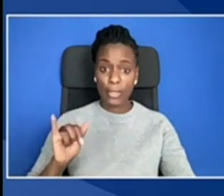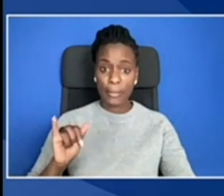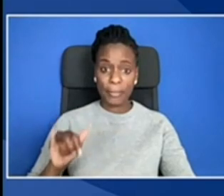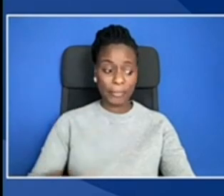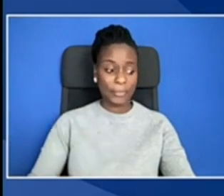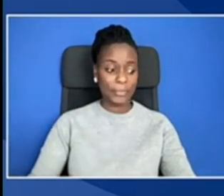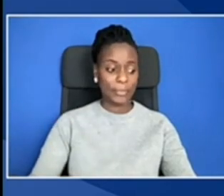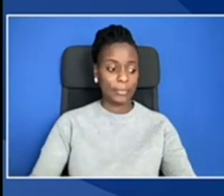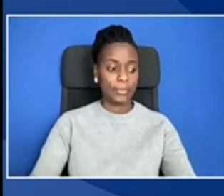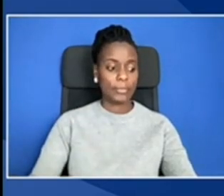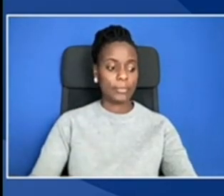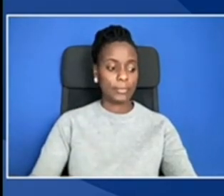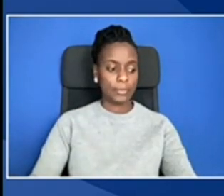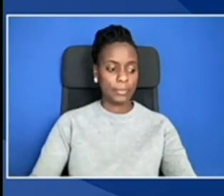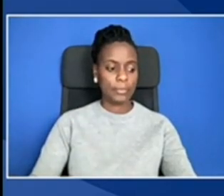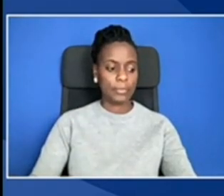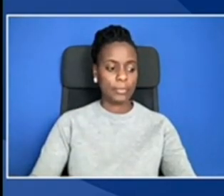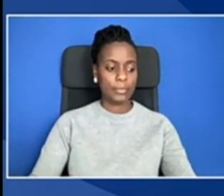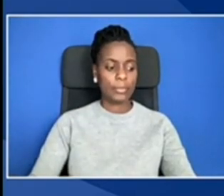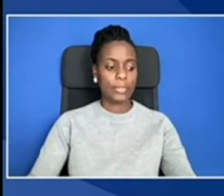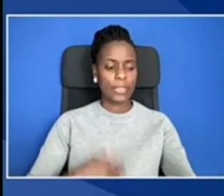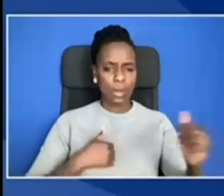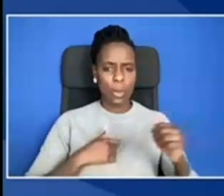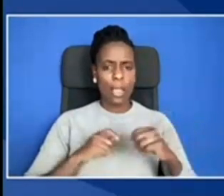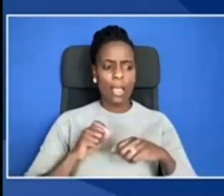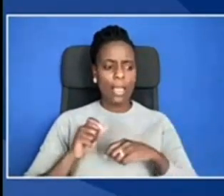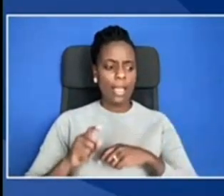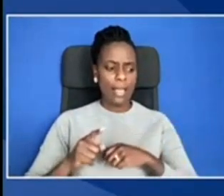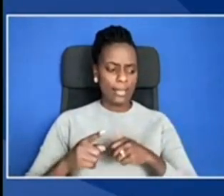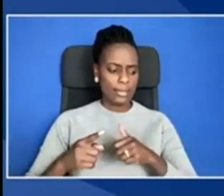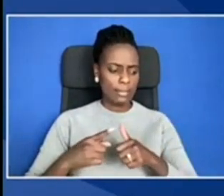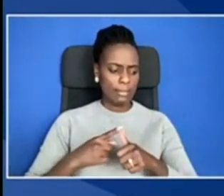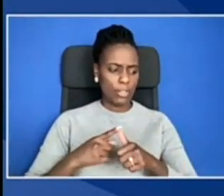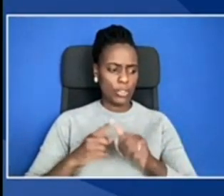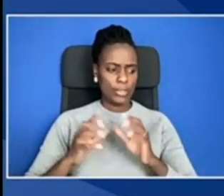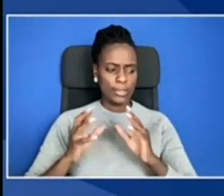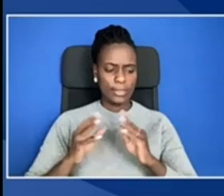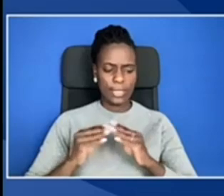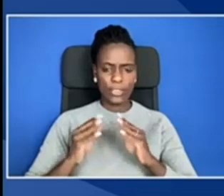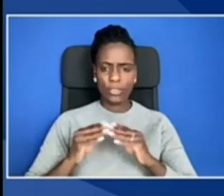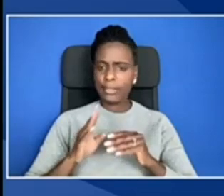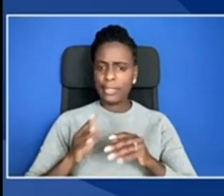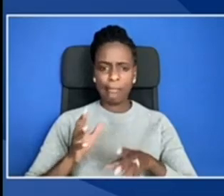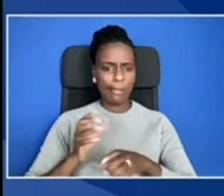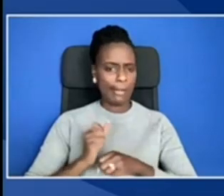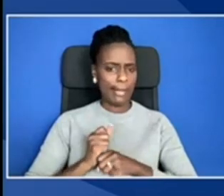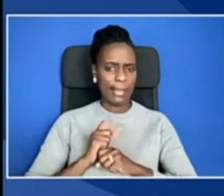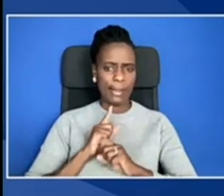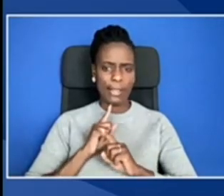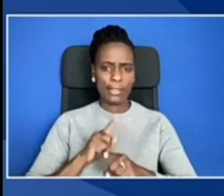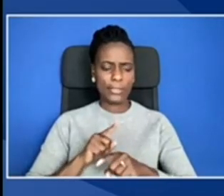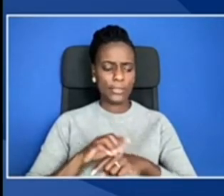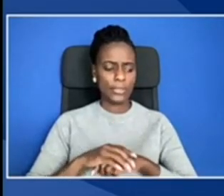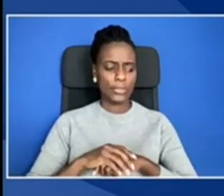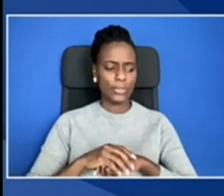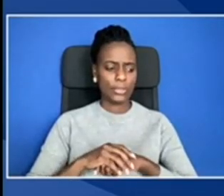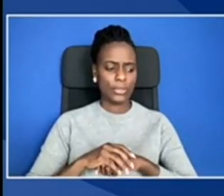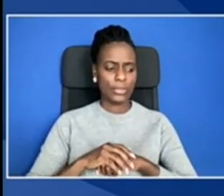When I asked this in the first session, I never really got an answer as far as what